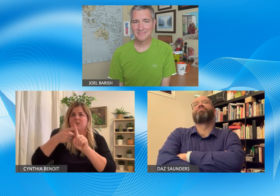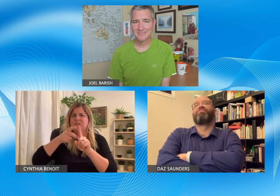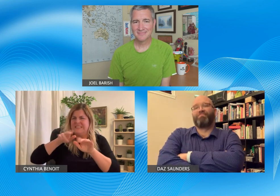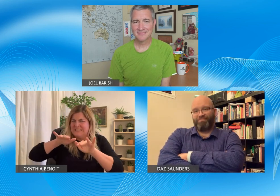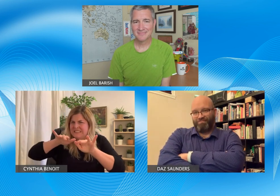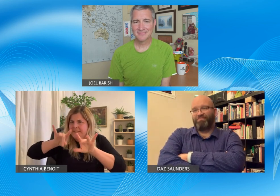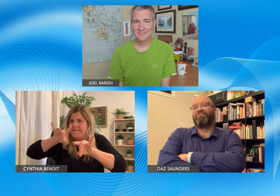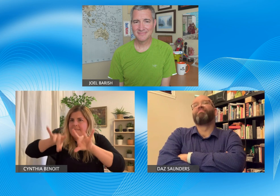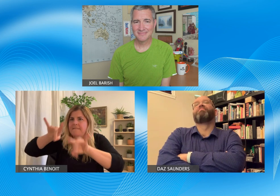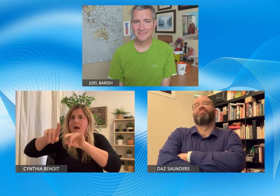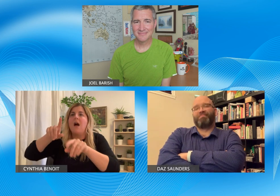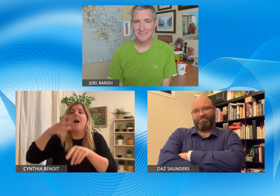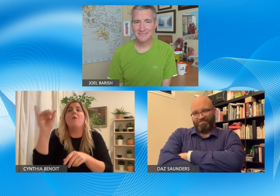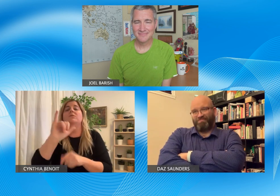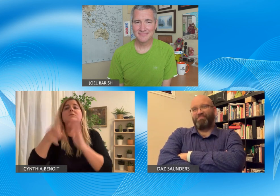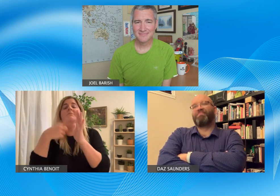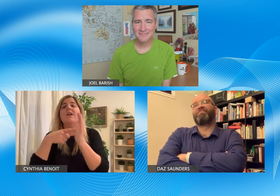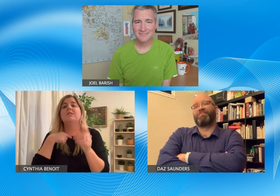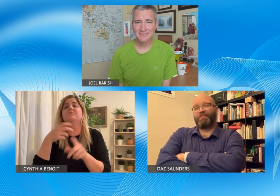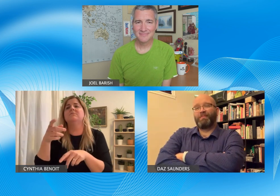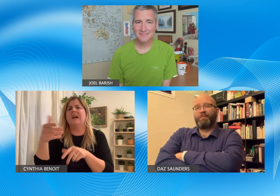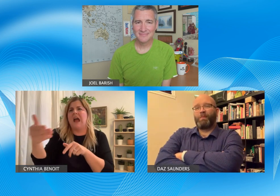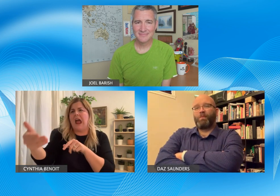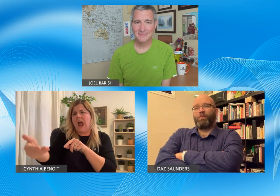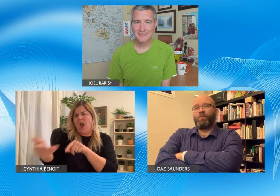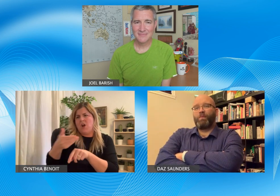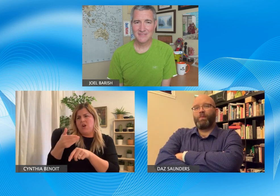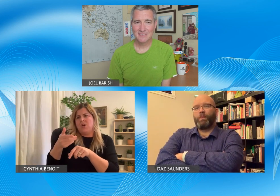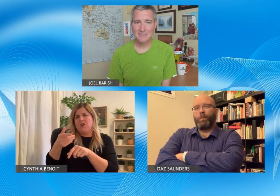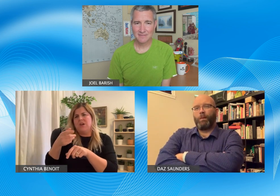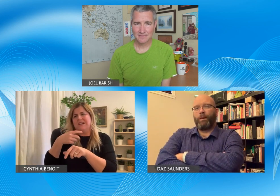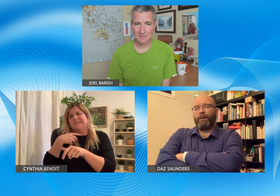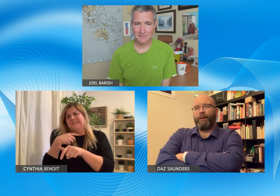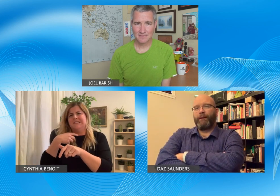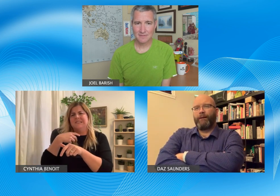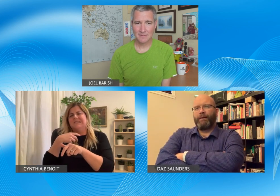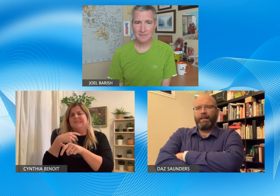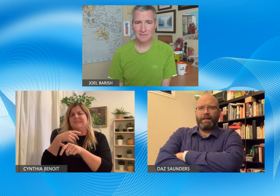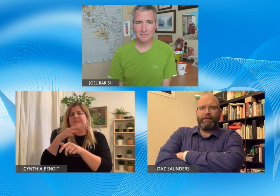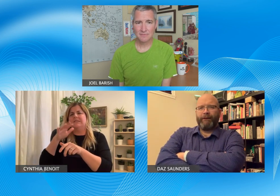then that will be the start. For example, if I would have my doubts about hiring someone